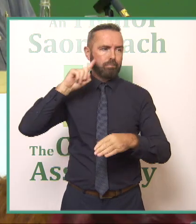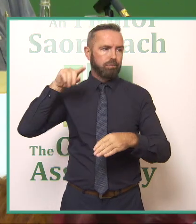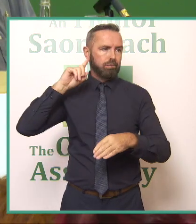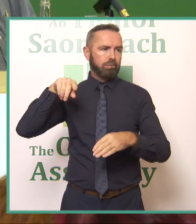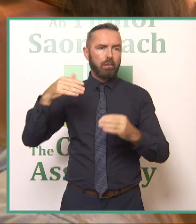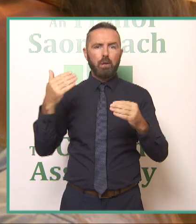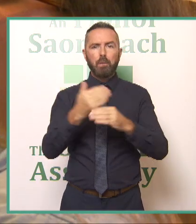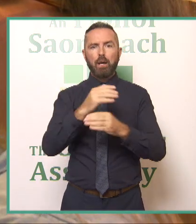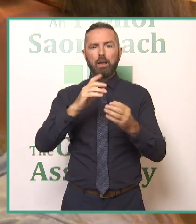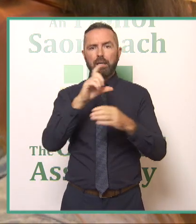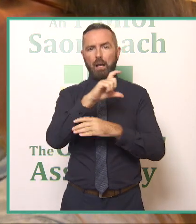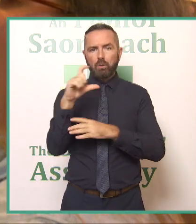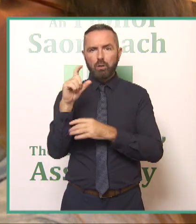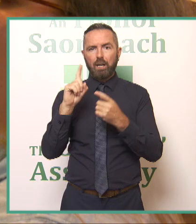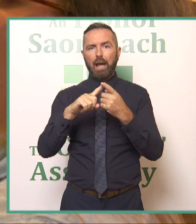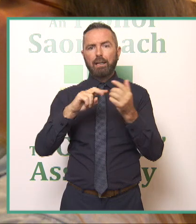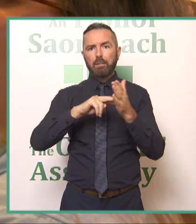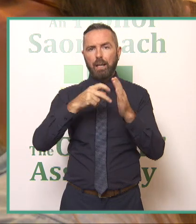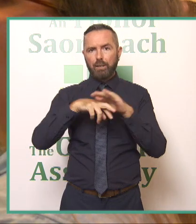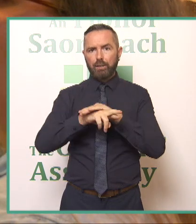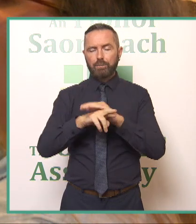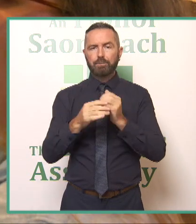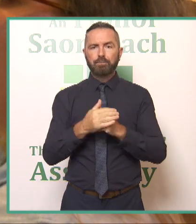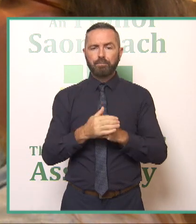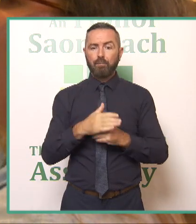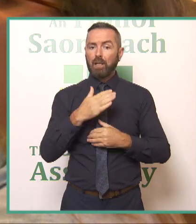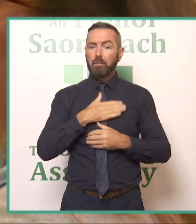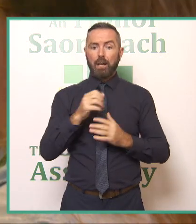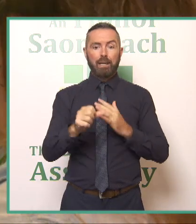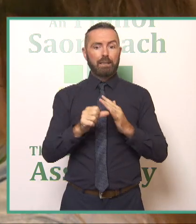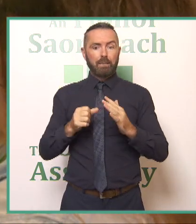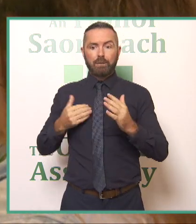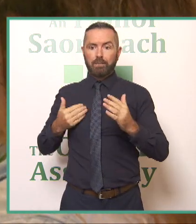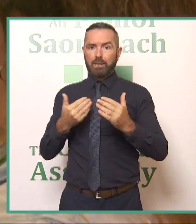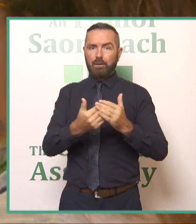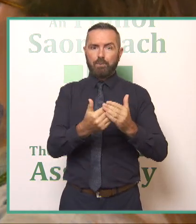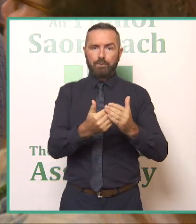by the counselors and by the planners and that's my experience of it and so something